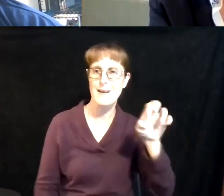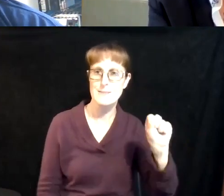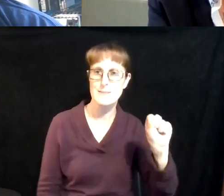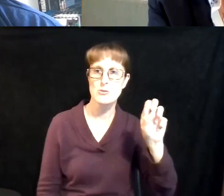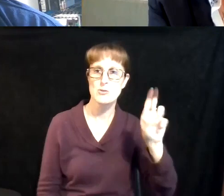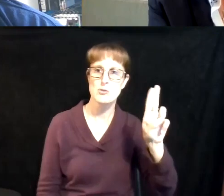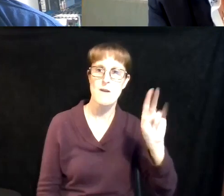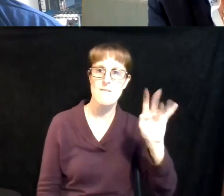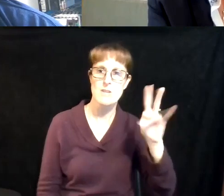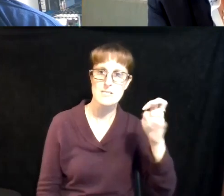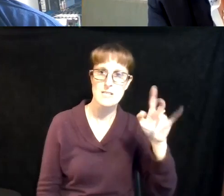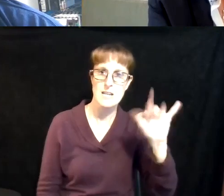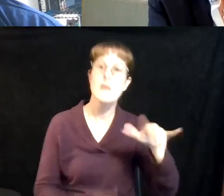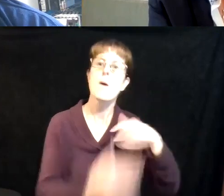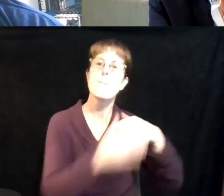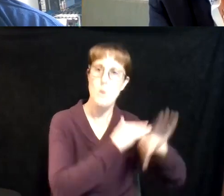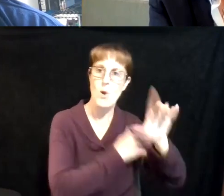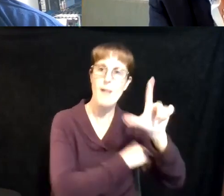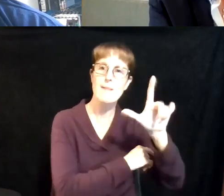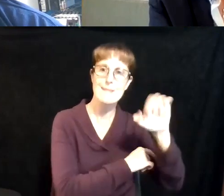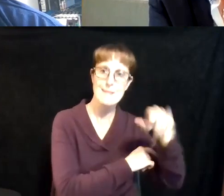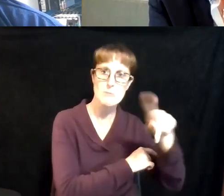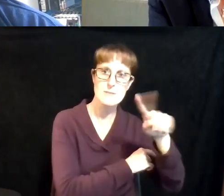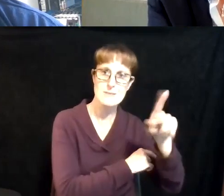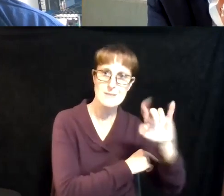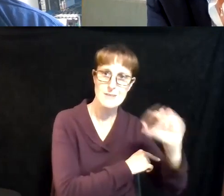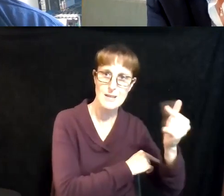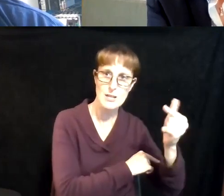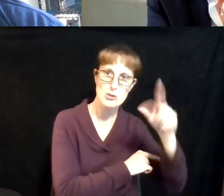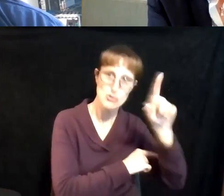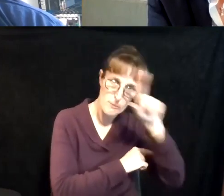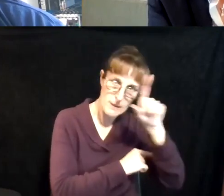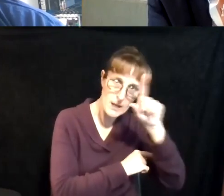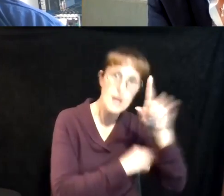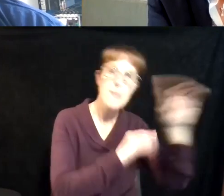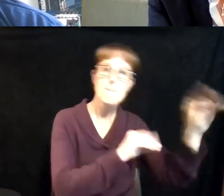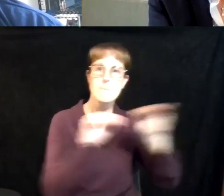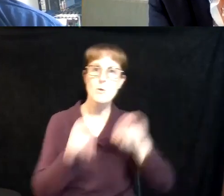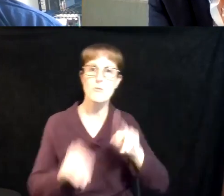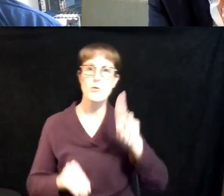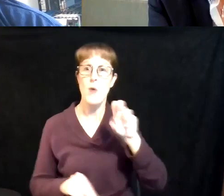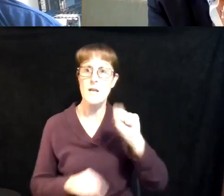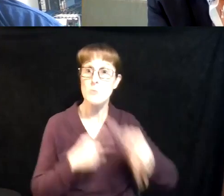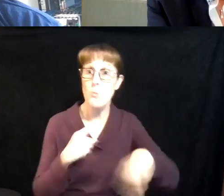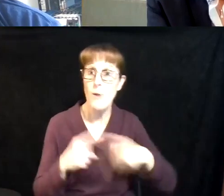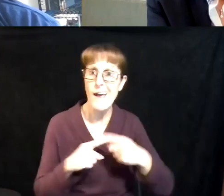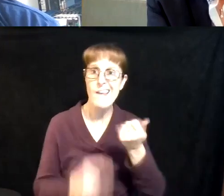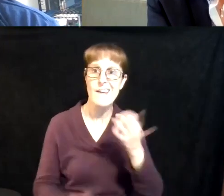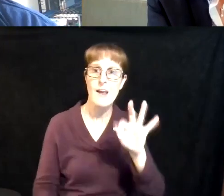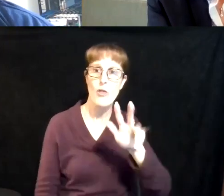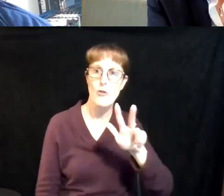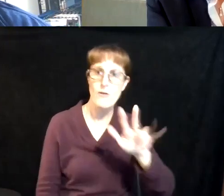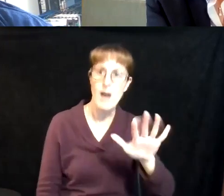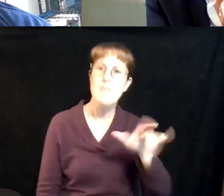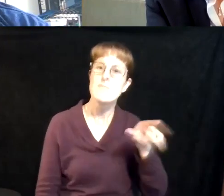he moved to the US in 1935. Dybwad and his wife Rosemary, were leaders in the field for their work on